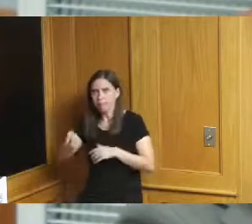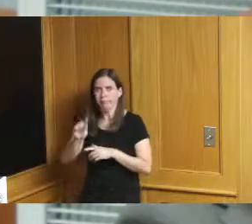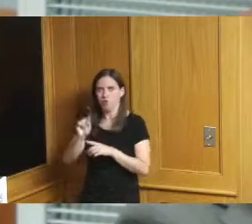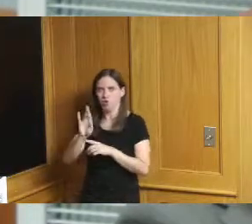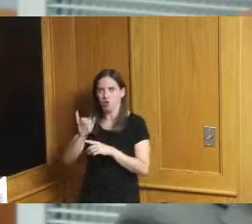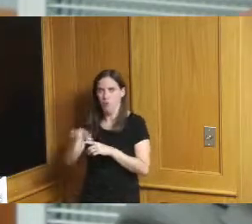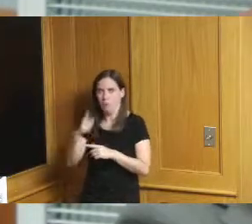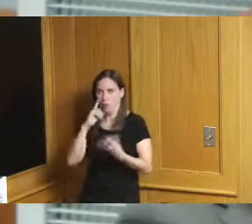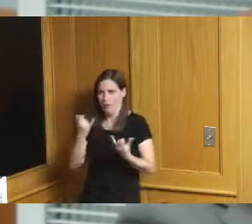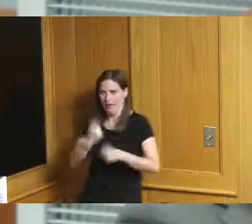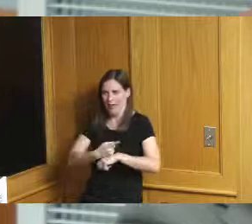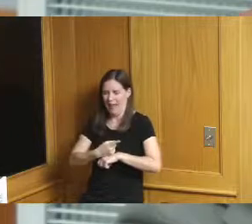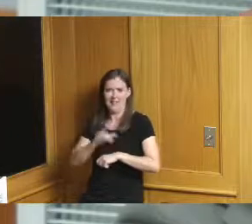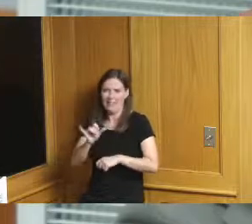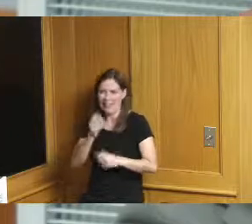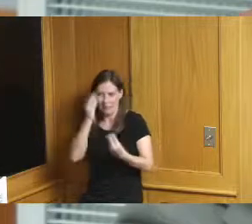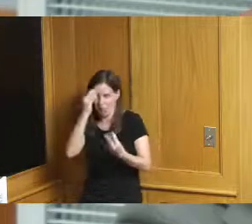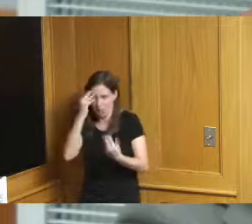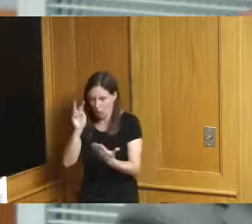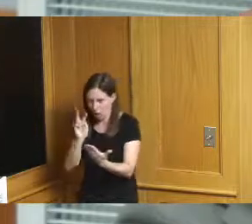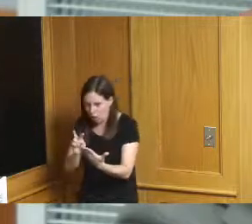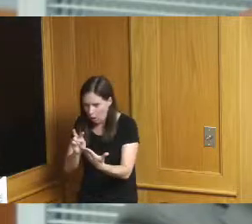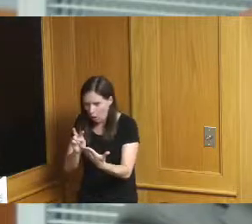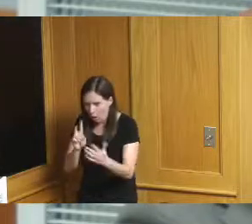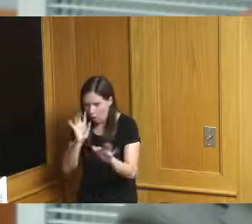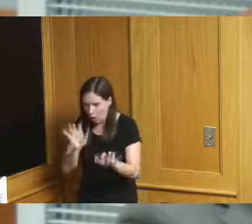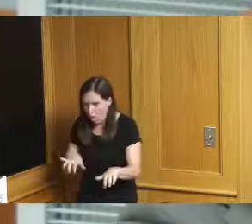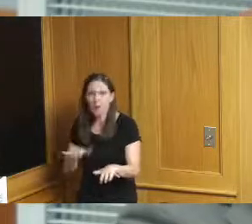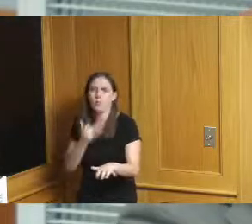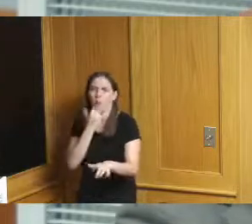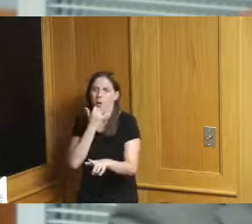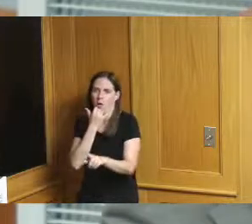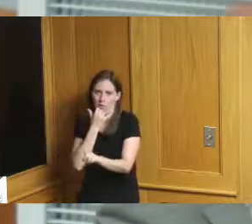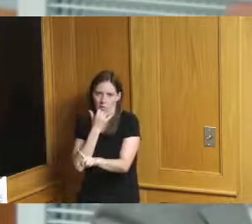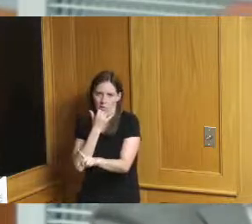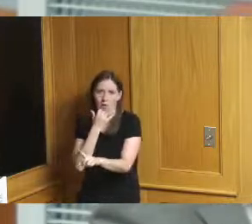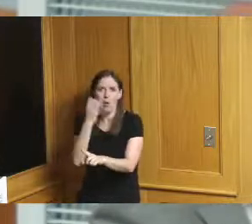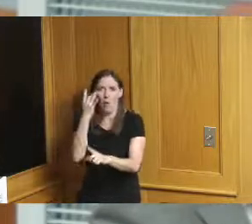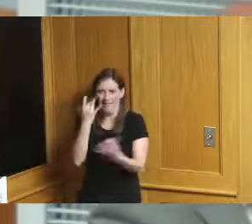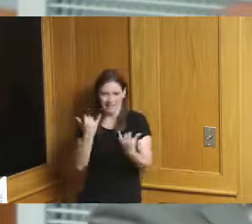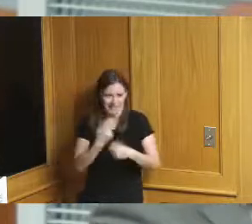misinformation because you have to put in the school start time to really see what the trip